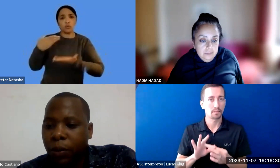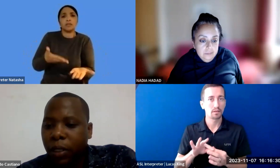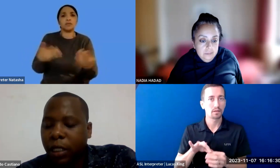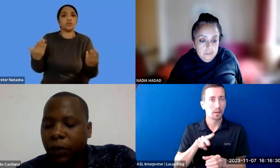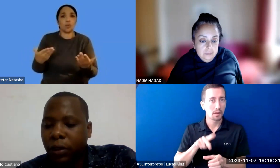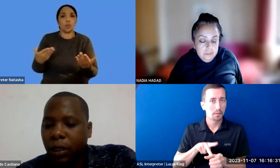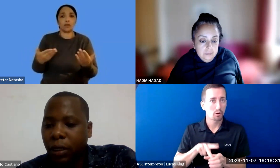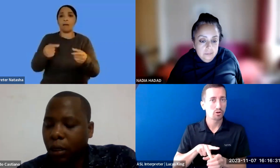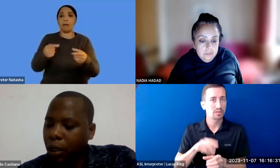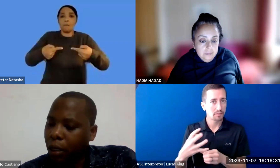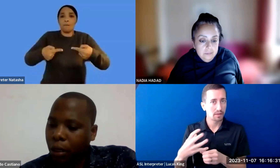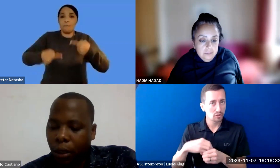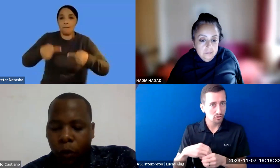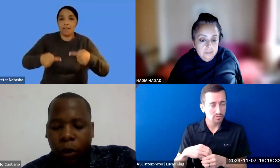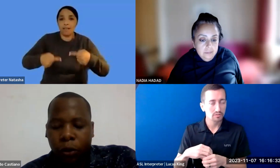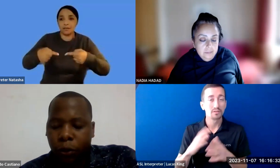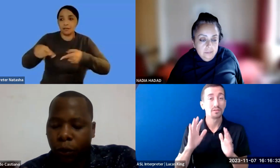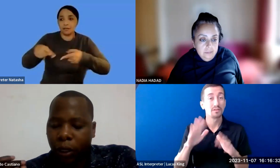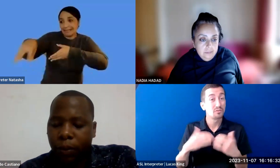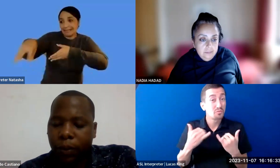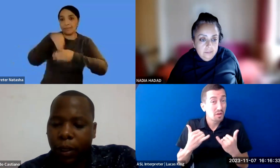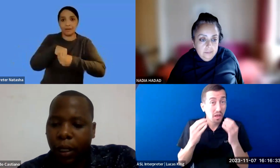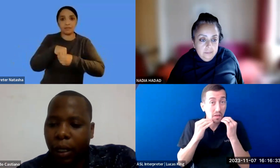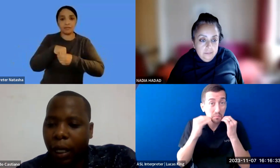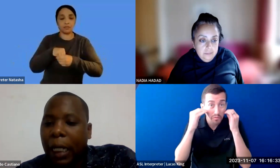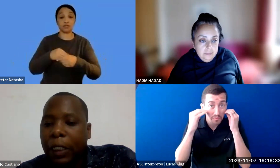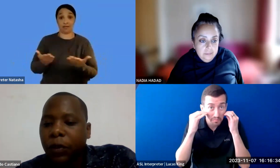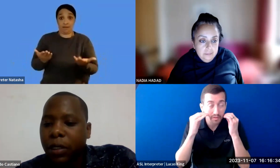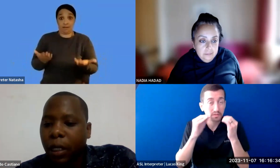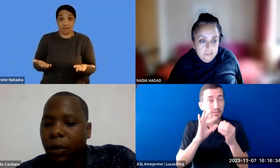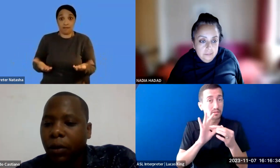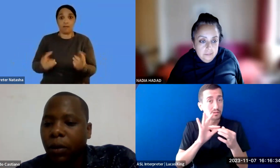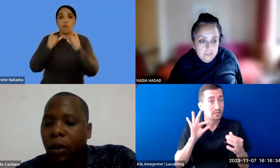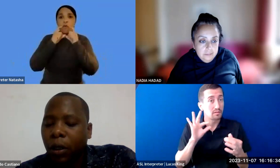Mozambique is currently going through an electoral cycle,